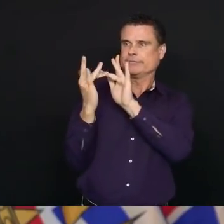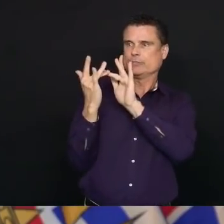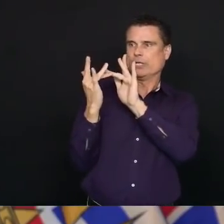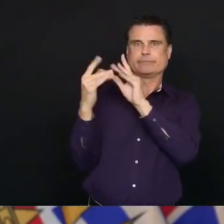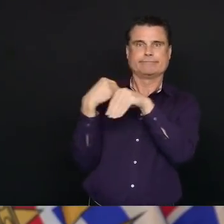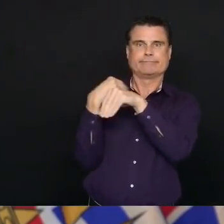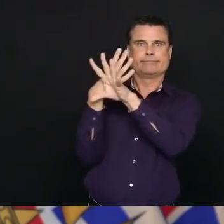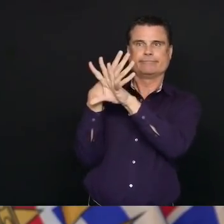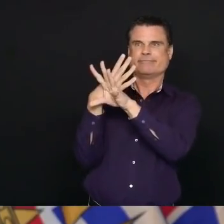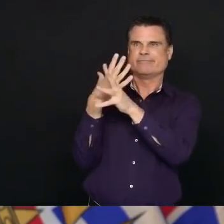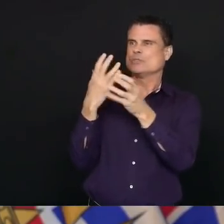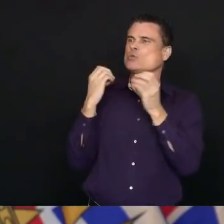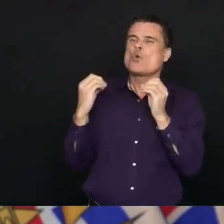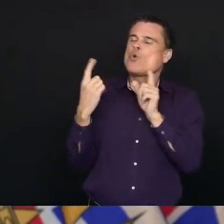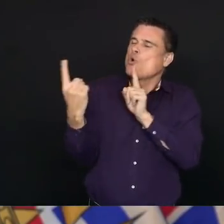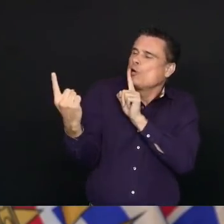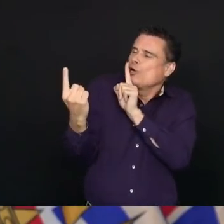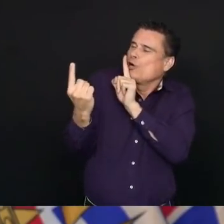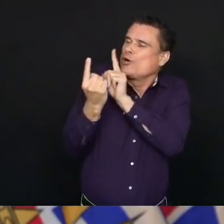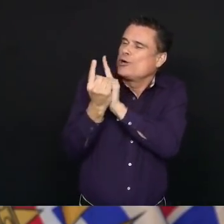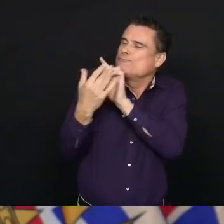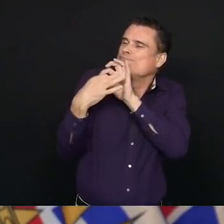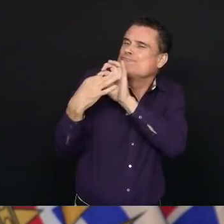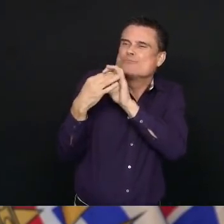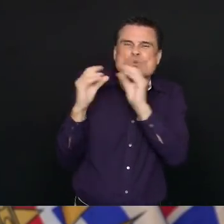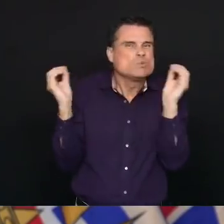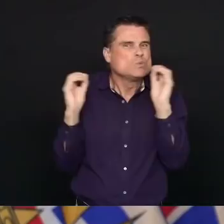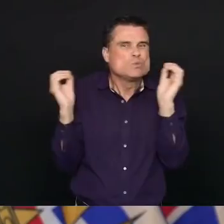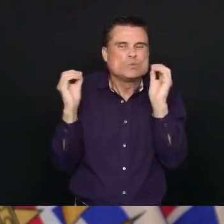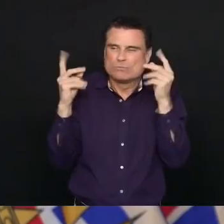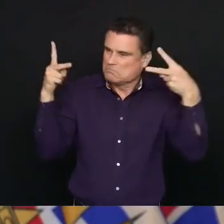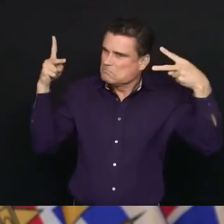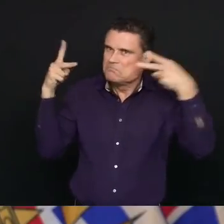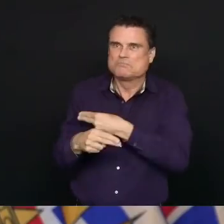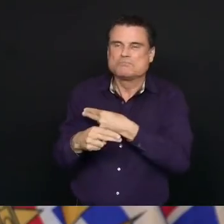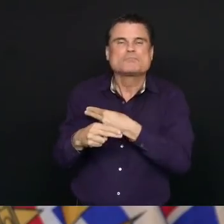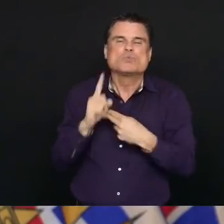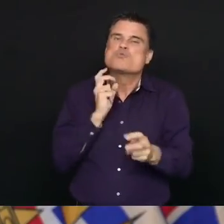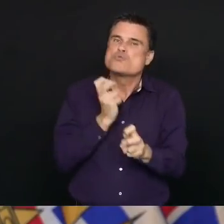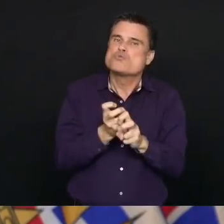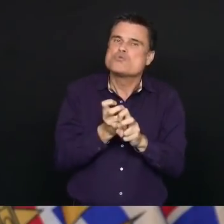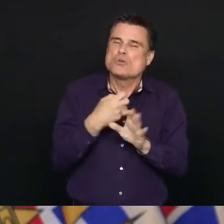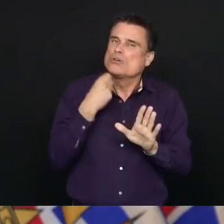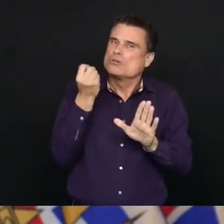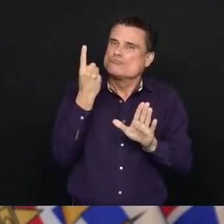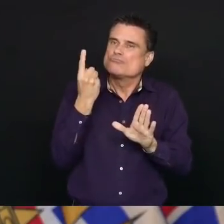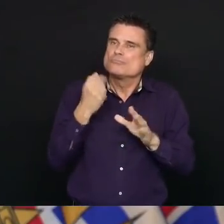That is something many of us have a hard time getting used to. There are many resources that we are